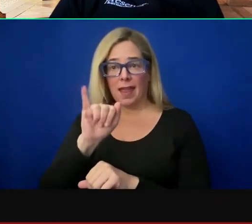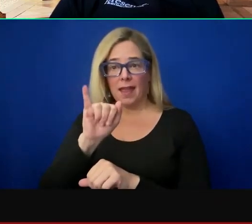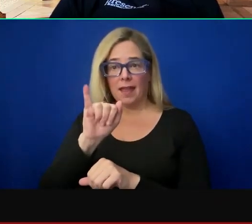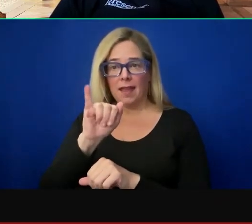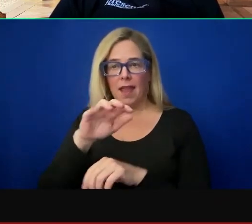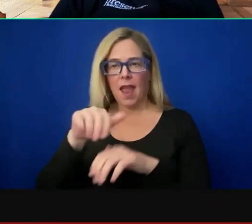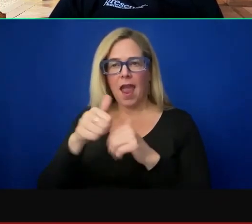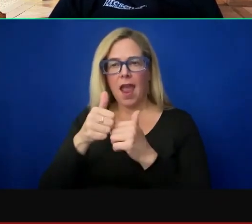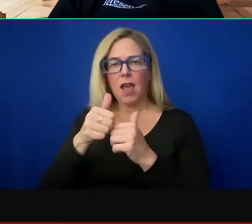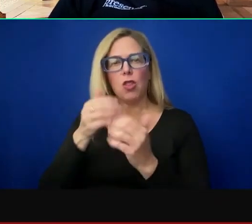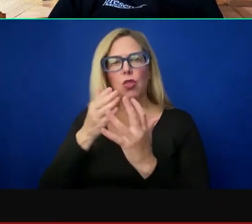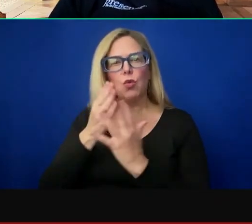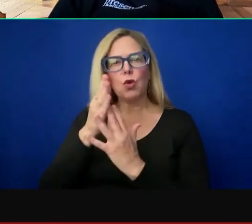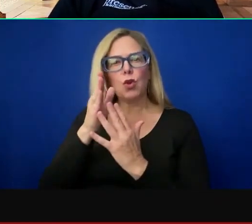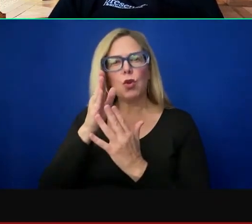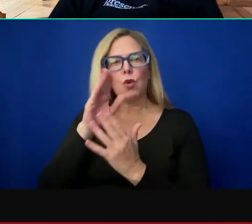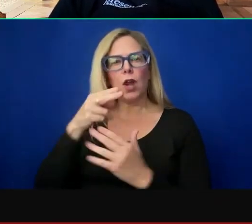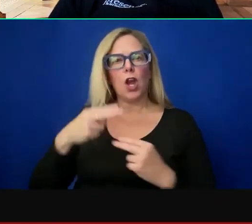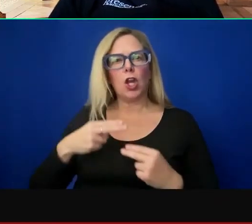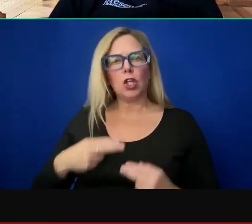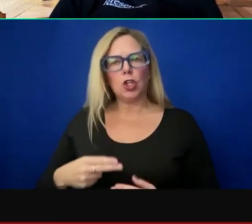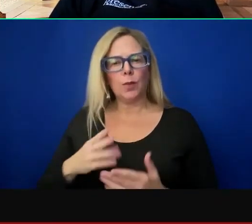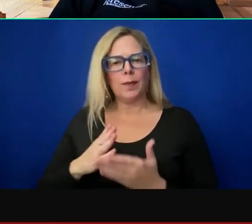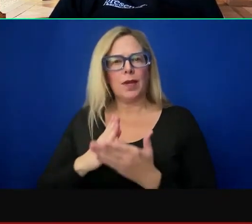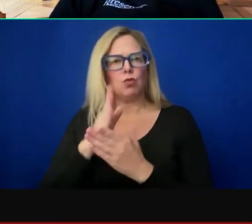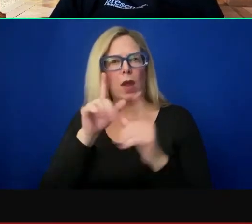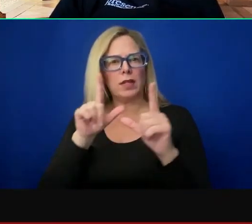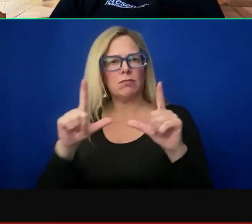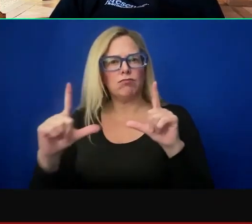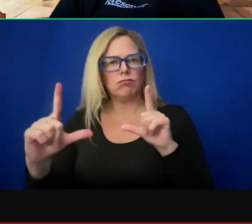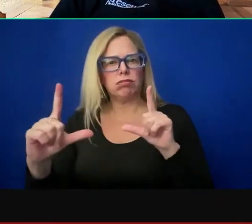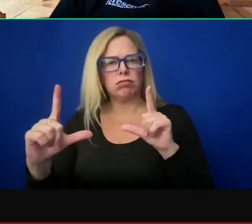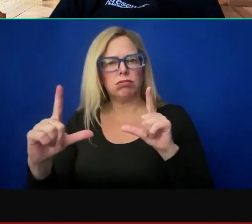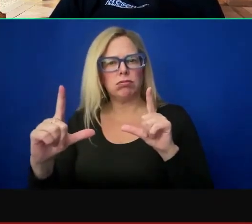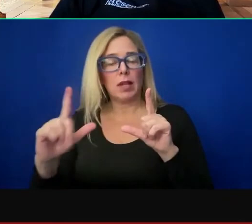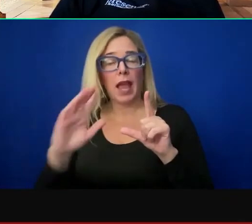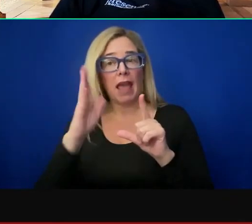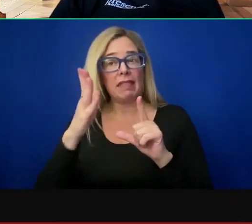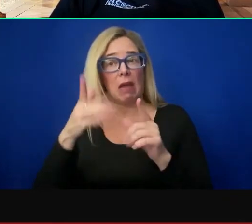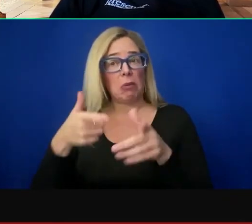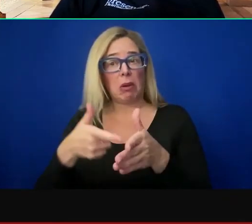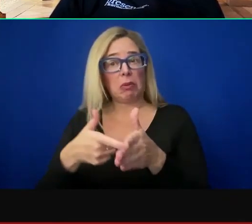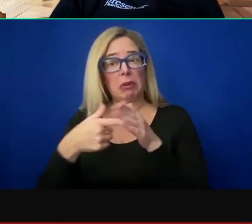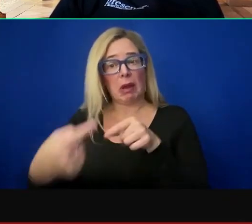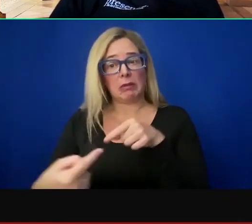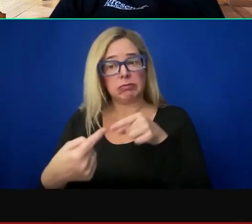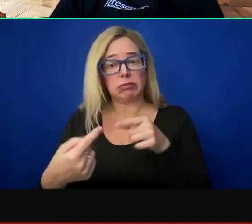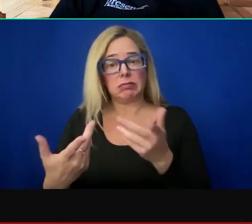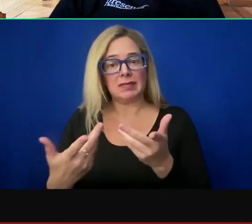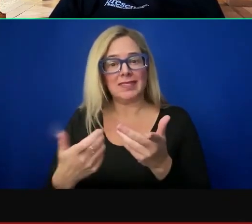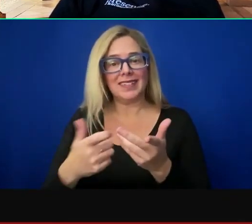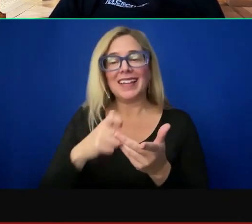which will require friction. It's not going to be taking hot knife through butter. We